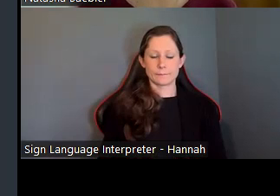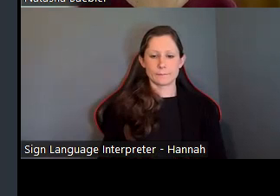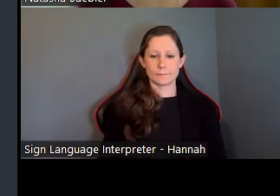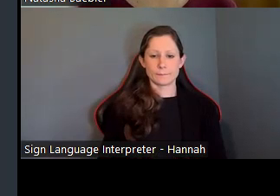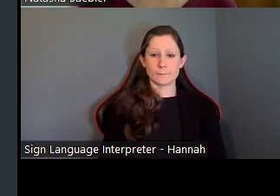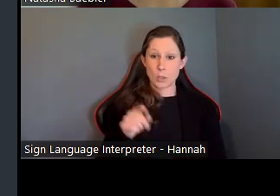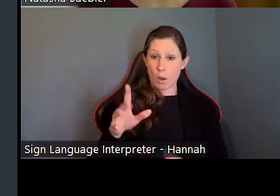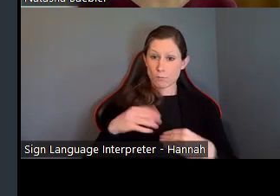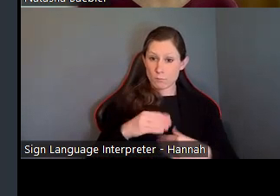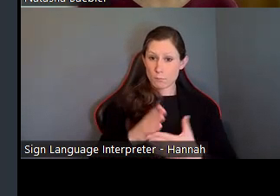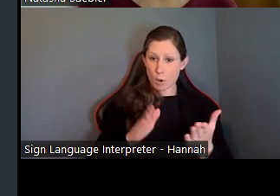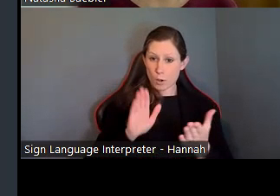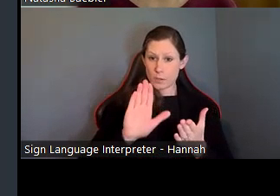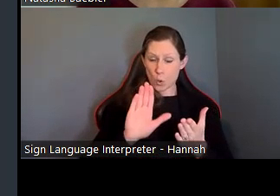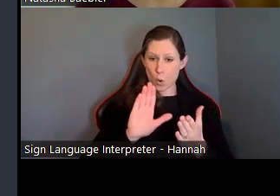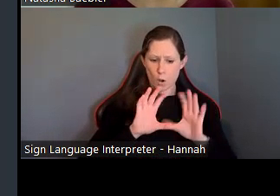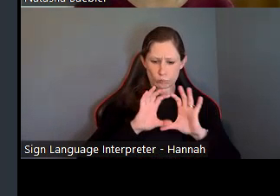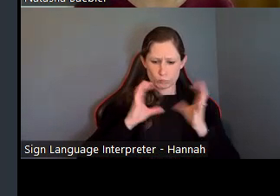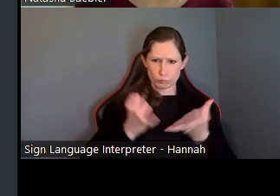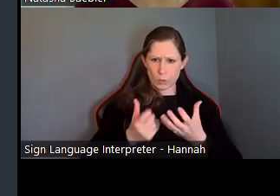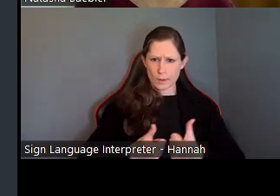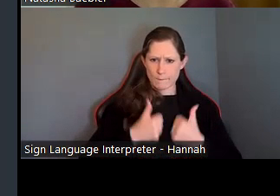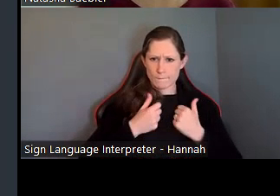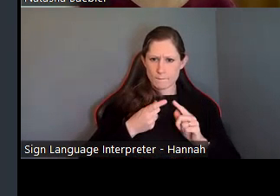heart zone, or is this one of those boxes you check?